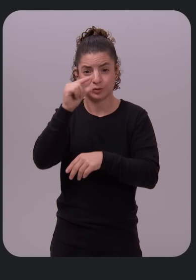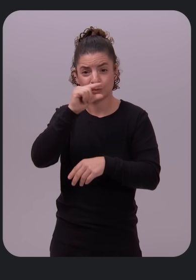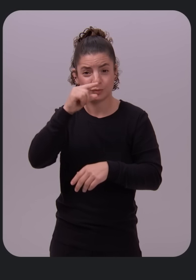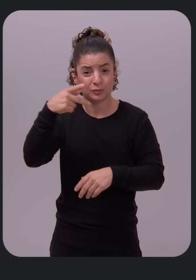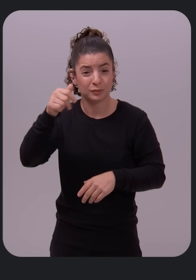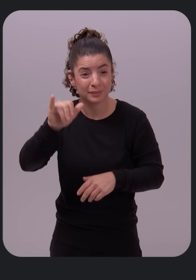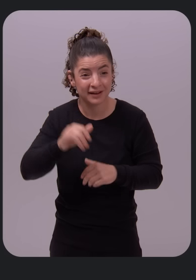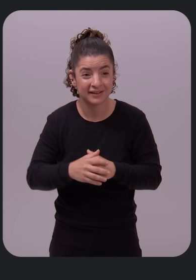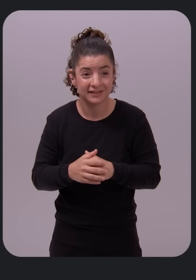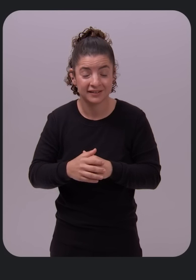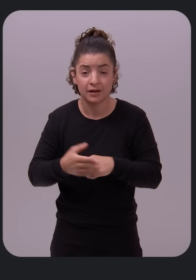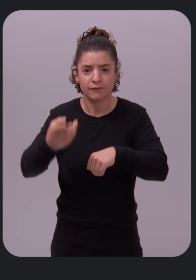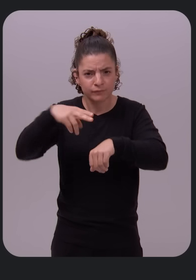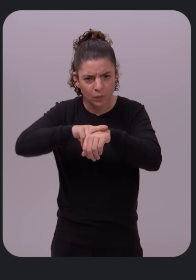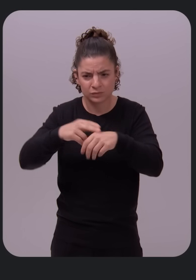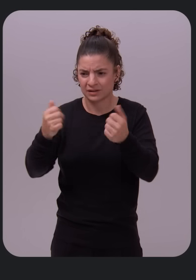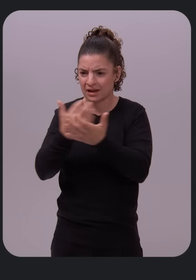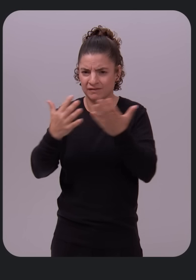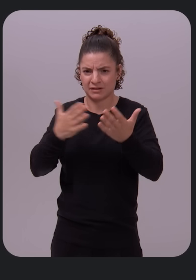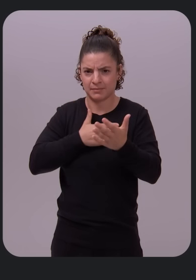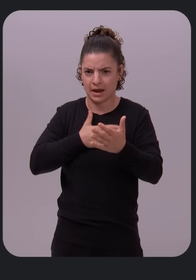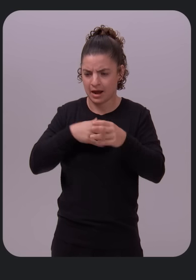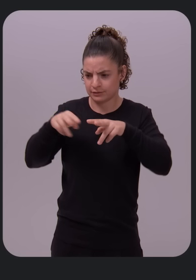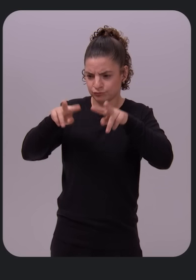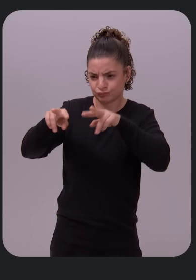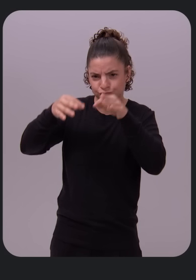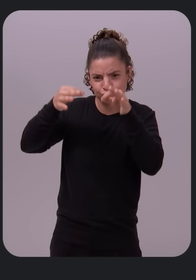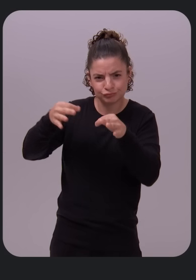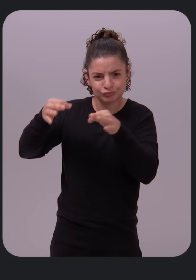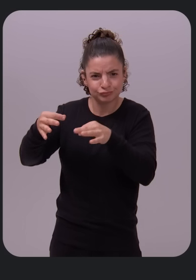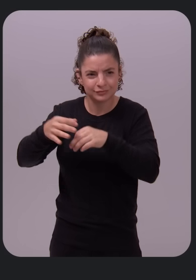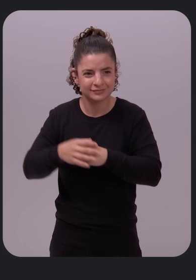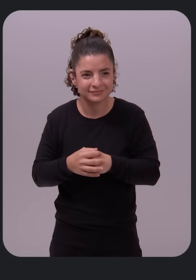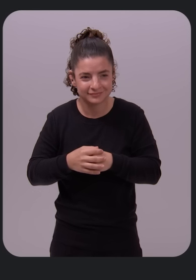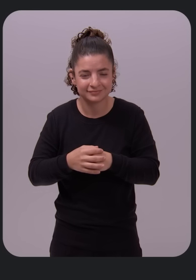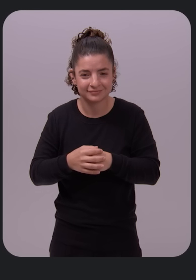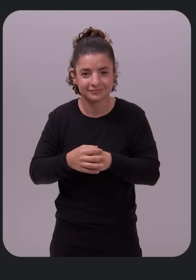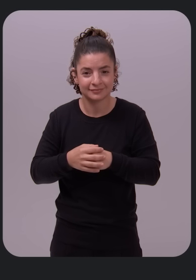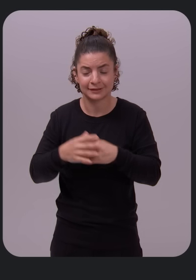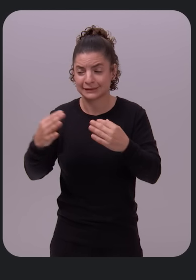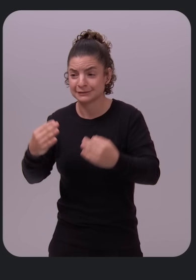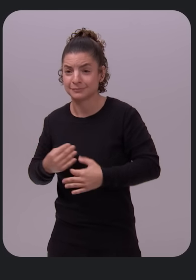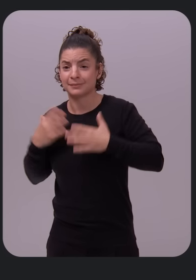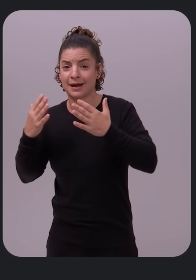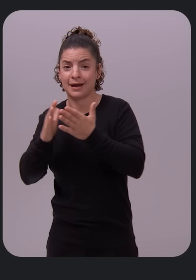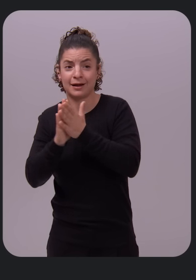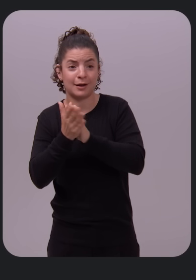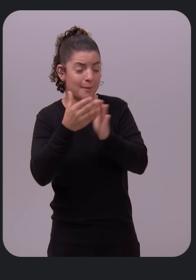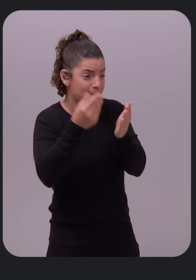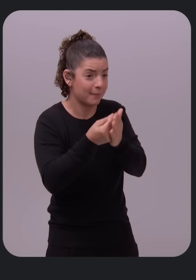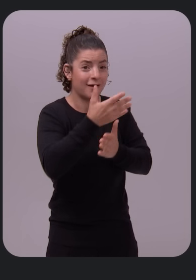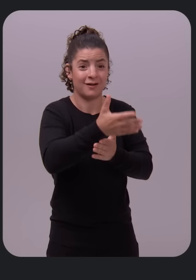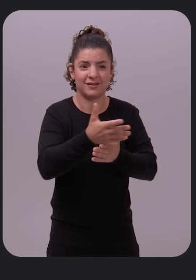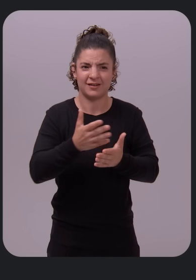And of course, all of this happened under my guidance, from inspiration to purchase.